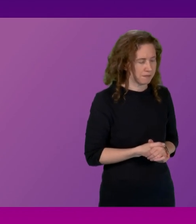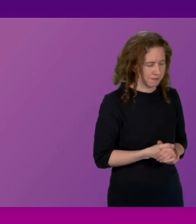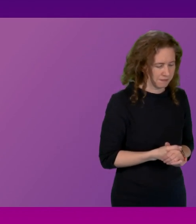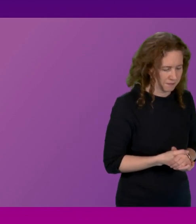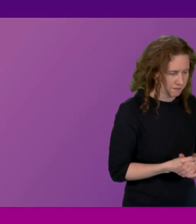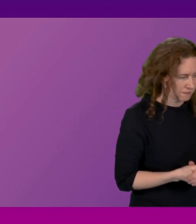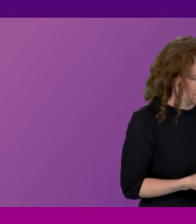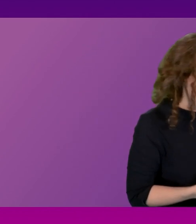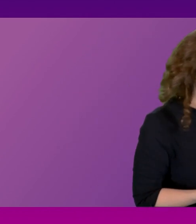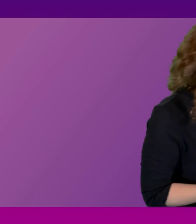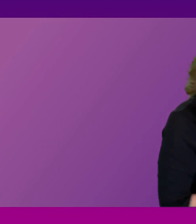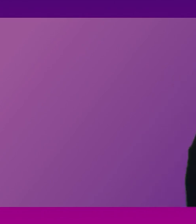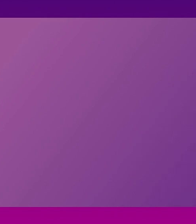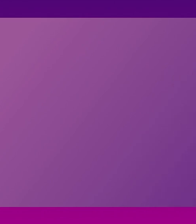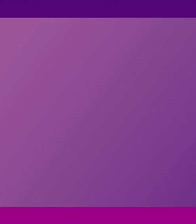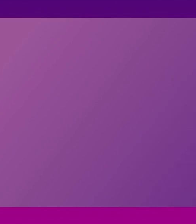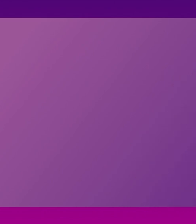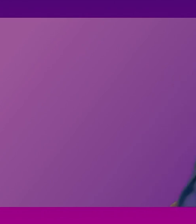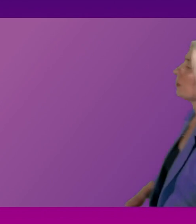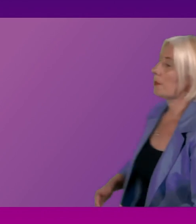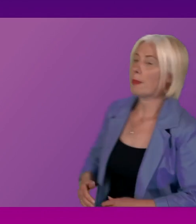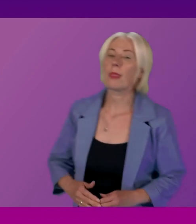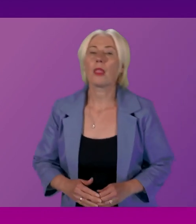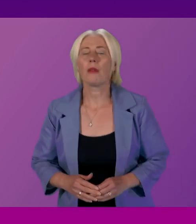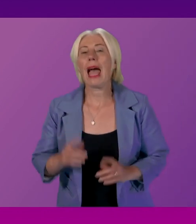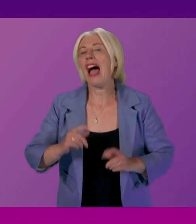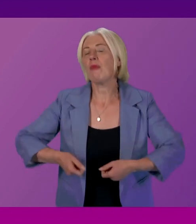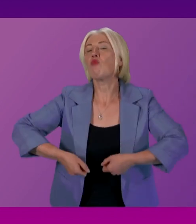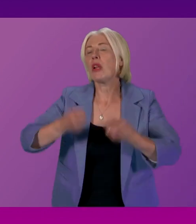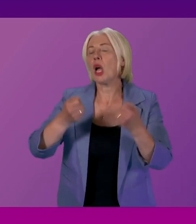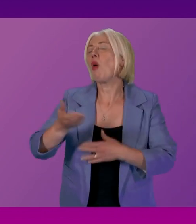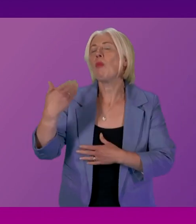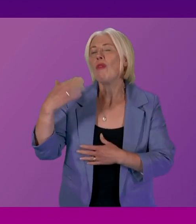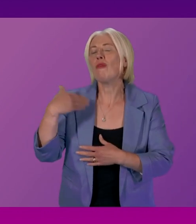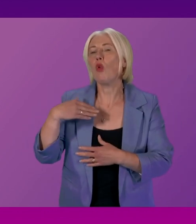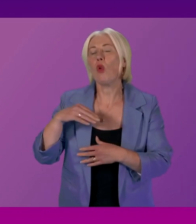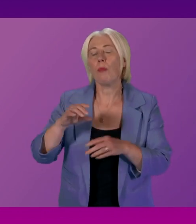I have previously raised the issue of sewage contamination in Scotland’s water, notably